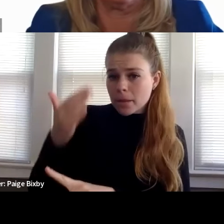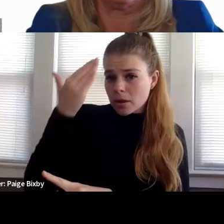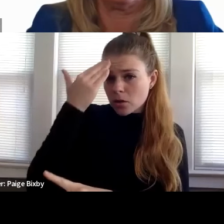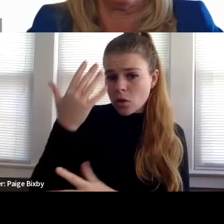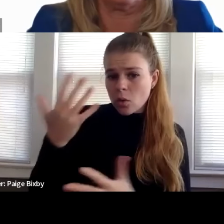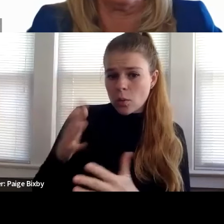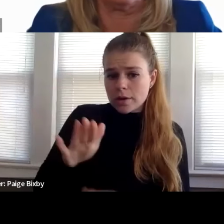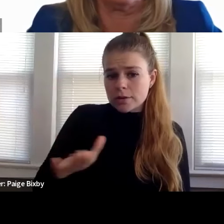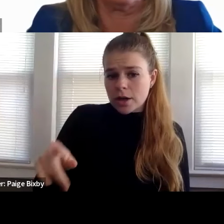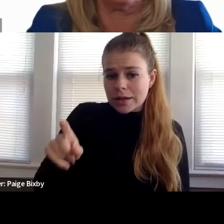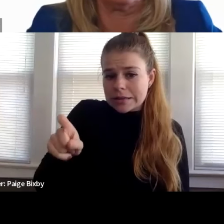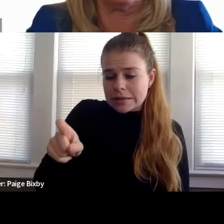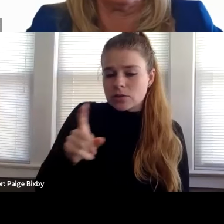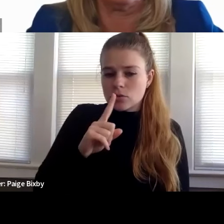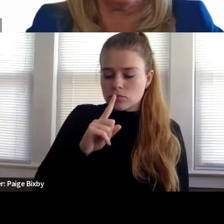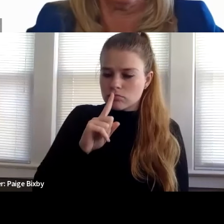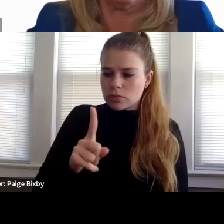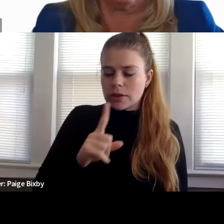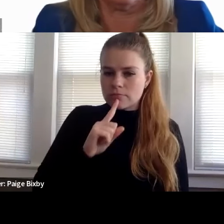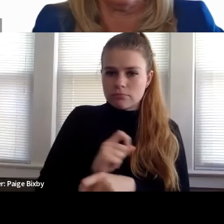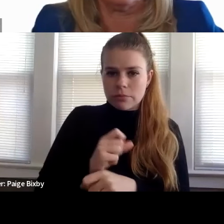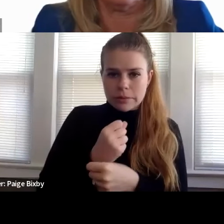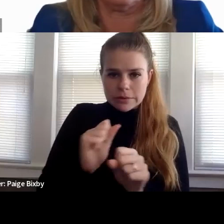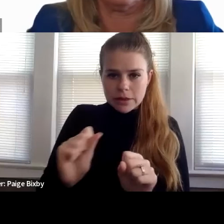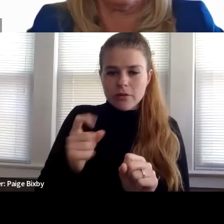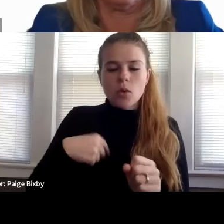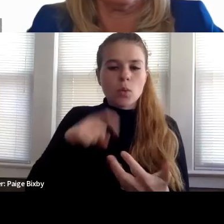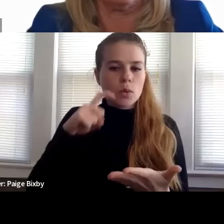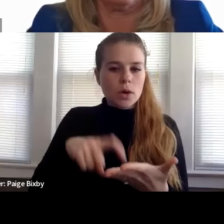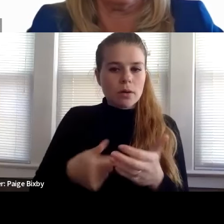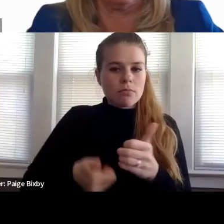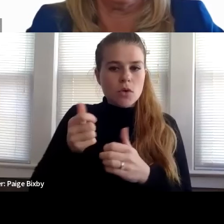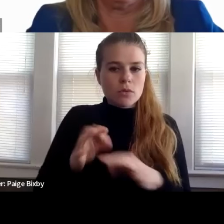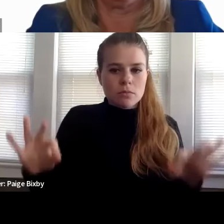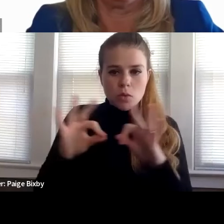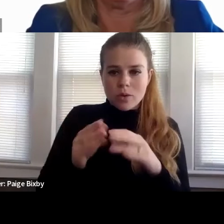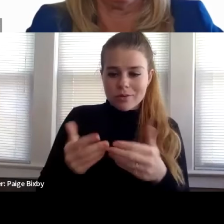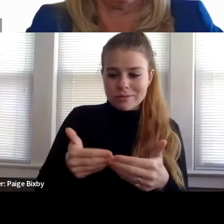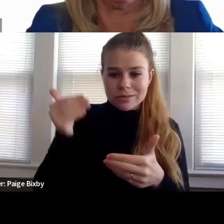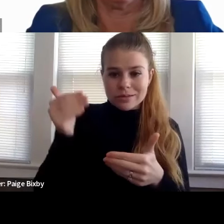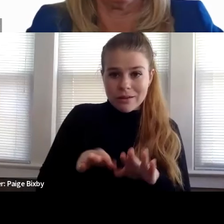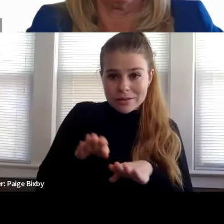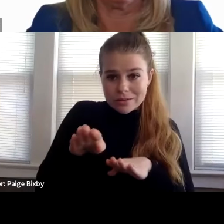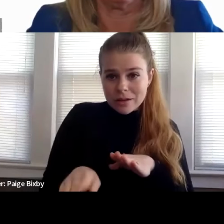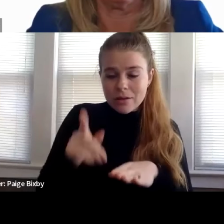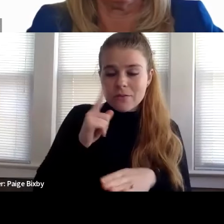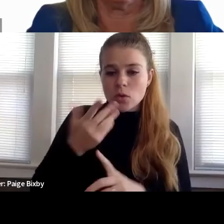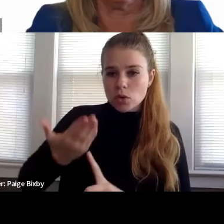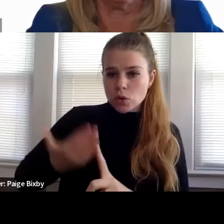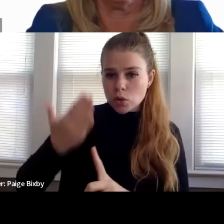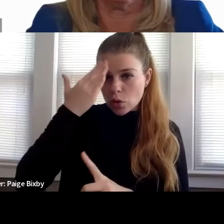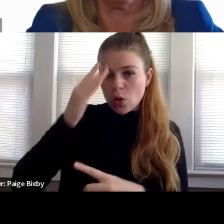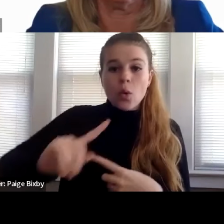And we recognize the most important next step is for you to know when you're gonna see your child next.